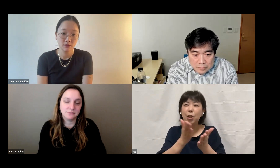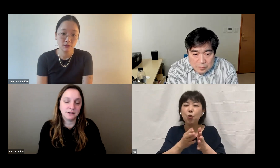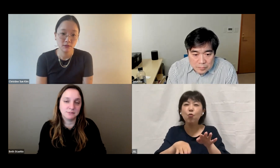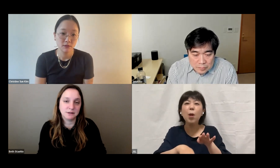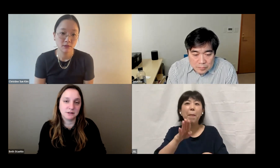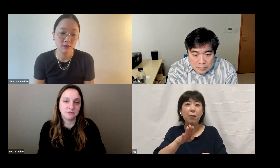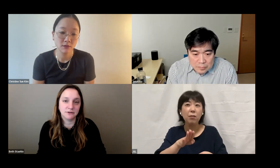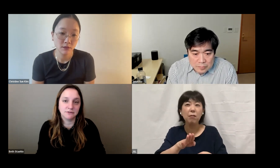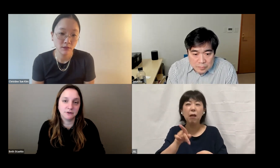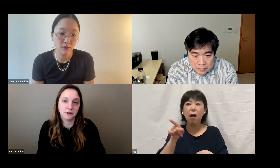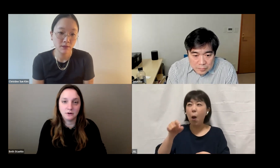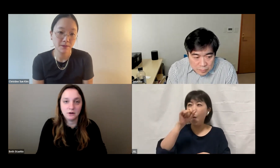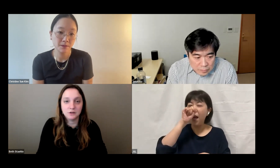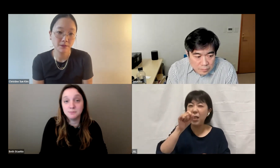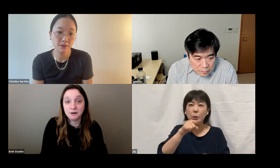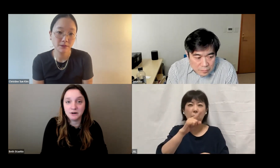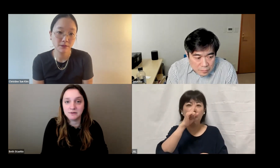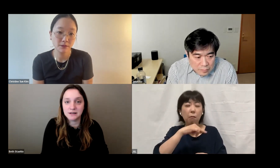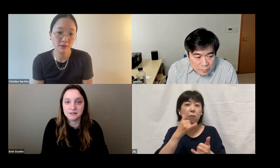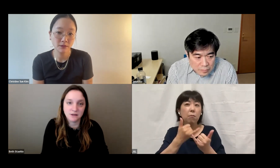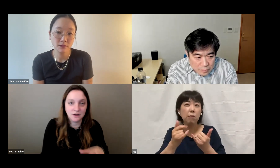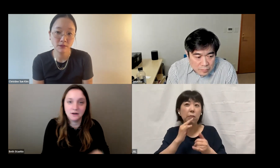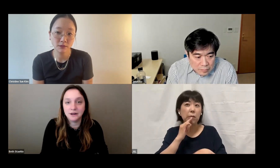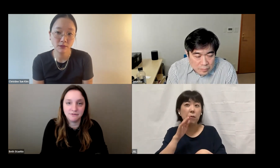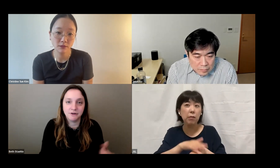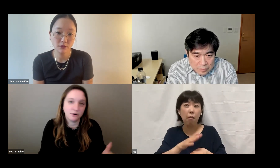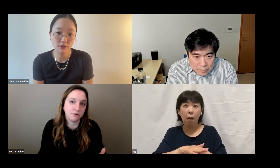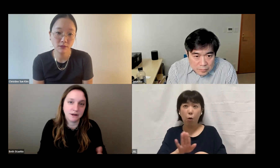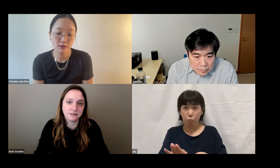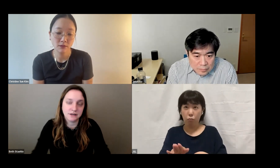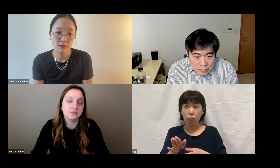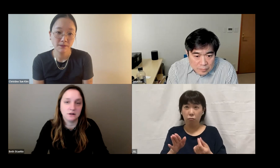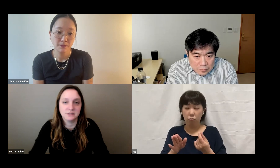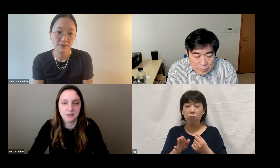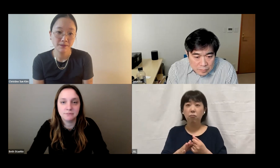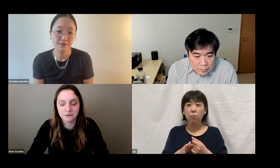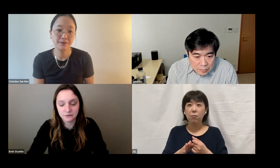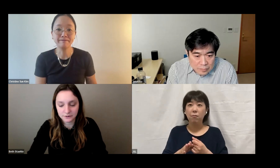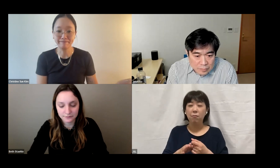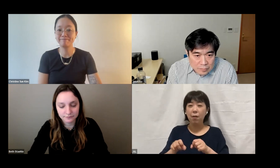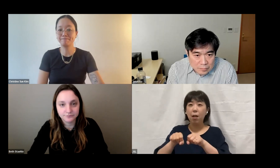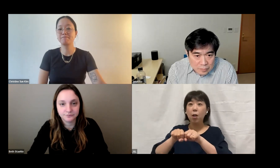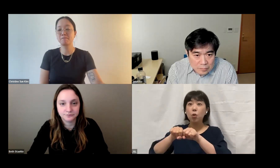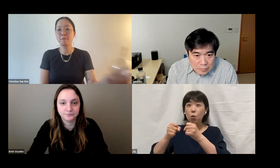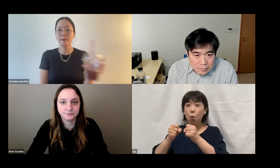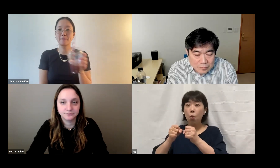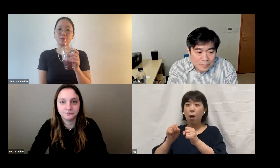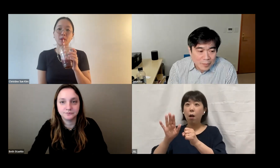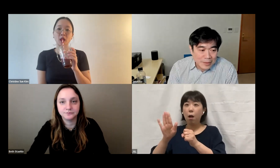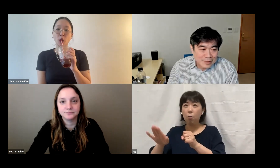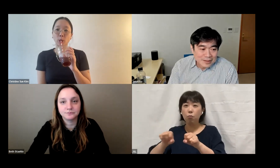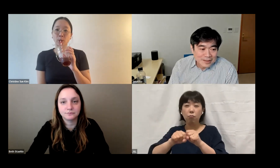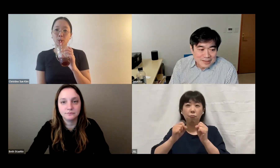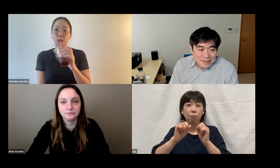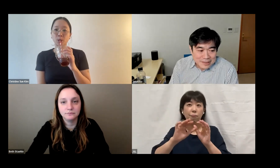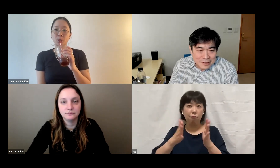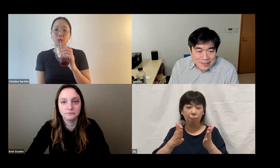is based off of a superior race and an inferior as a concept.